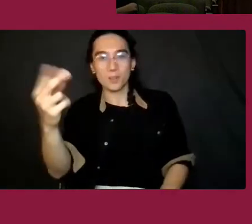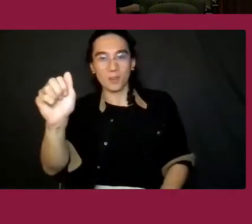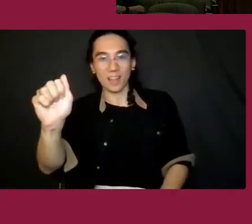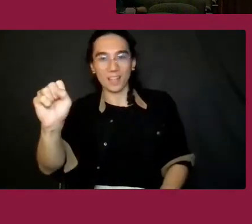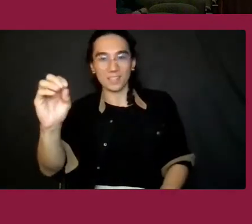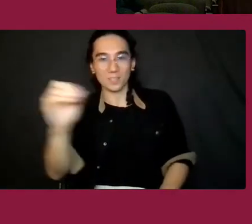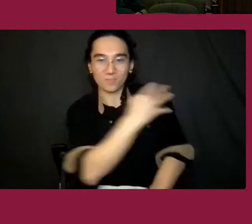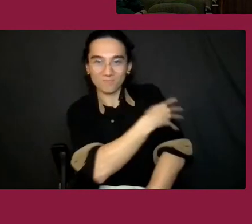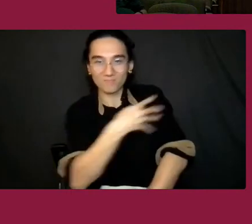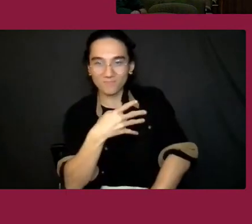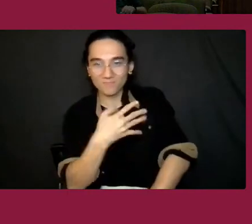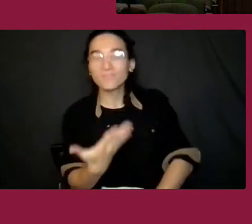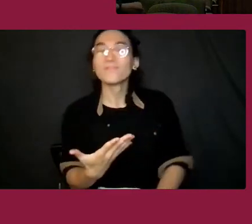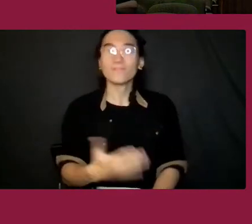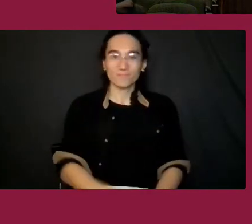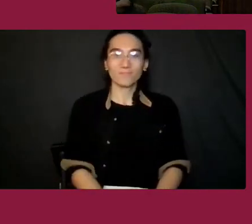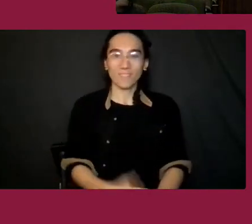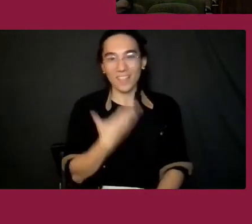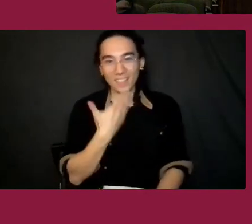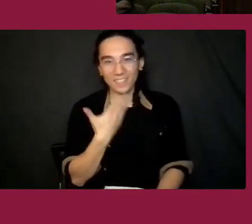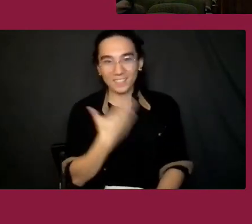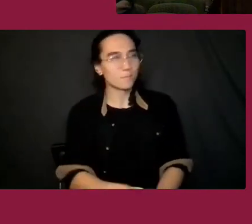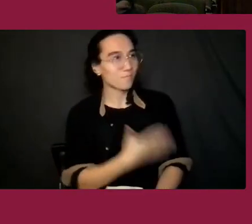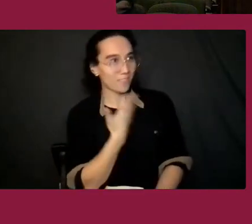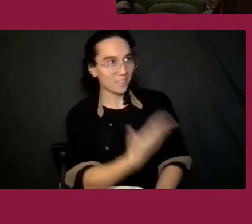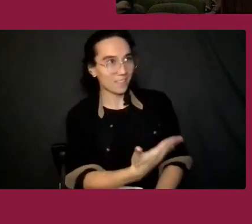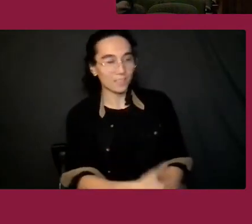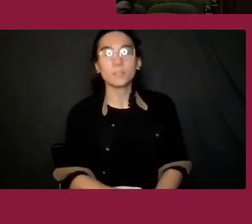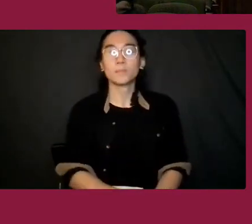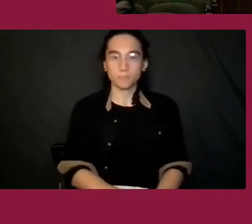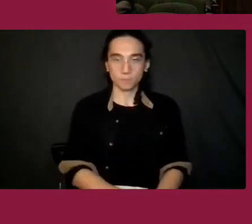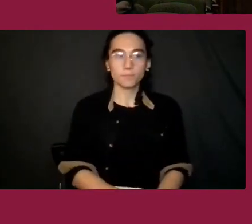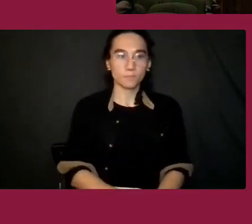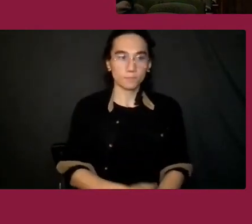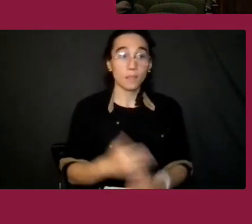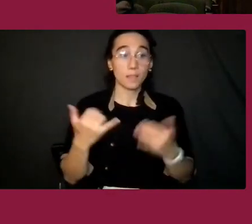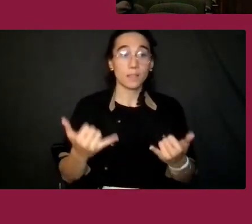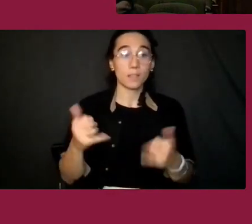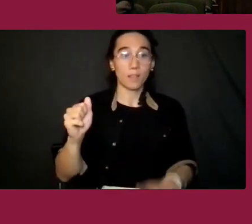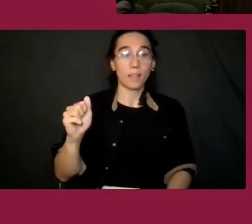Thank you so much. Antelope Valley College Foundation Dianne.